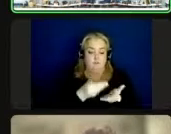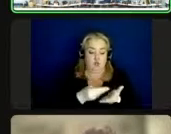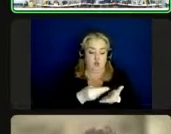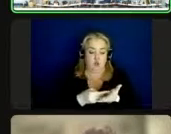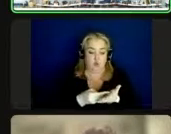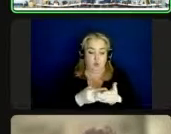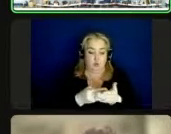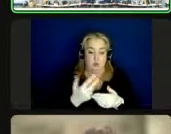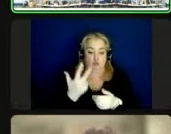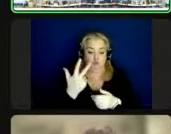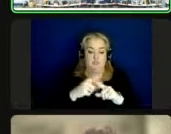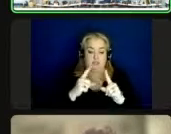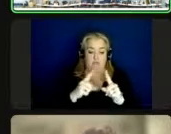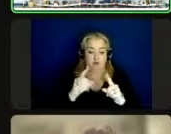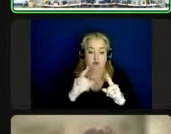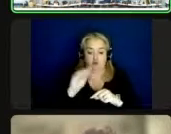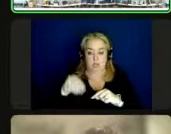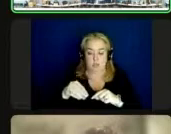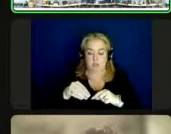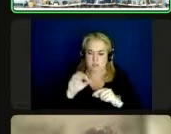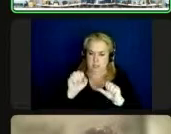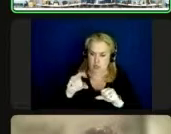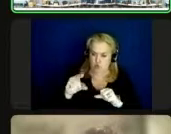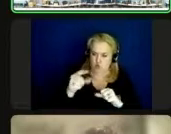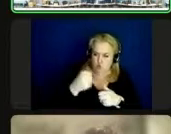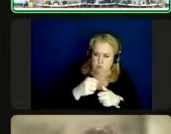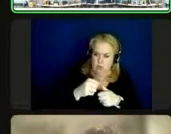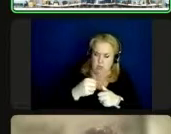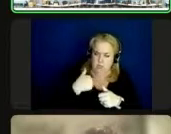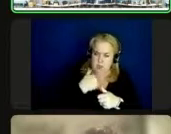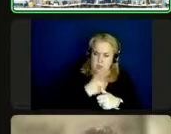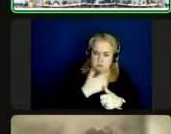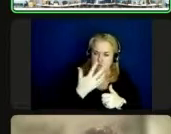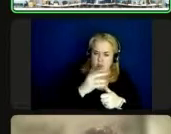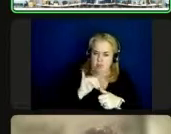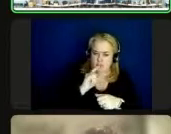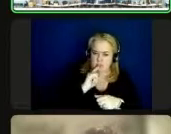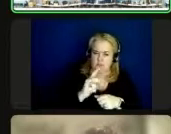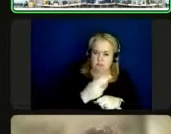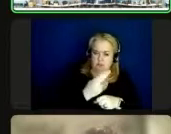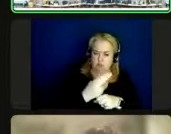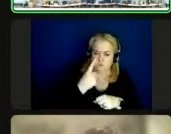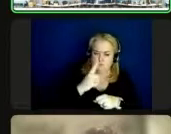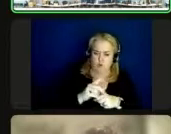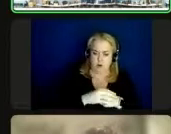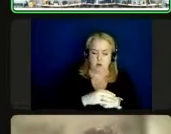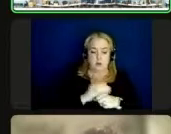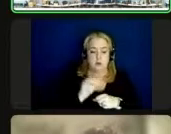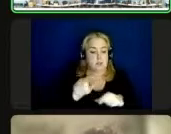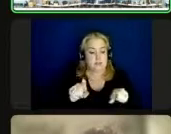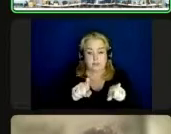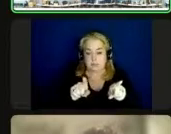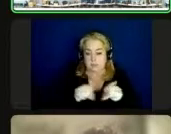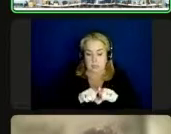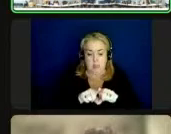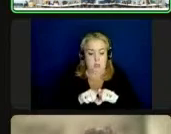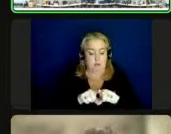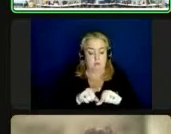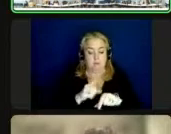NEWS ESTIMATING YOUR REVENUE AT THIS POINT.